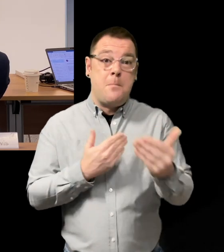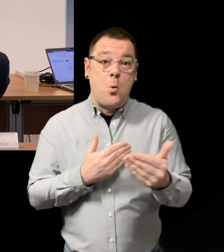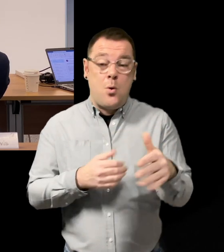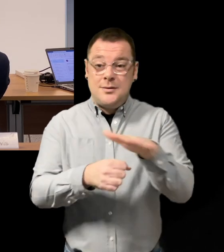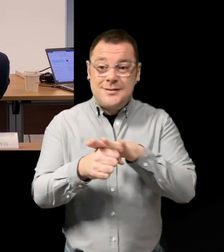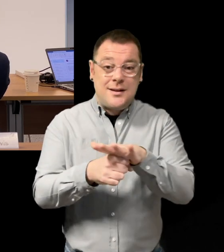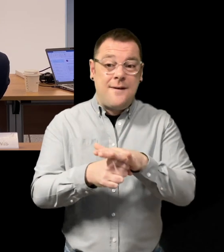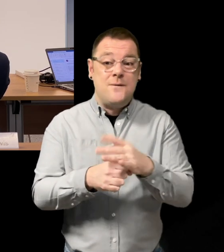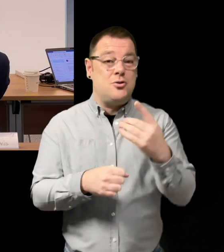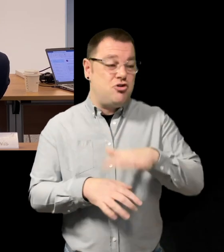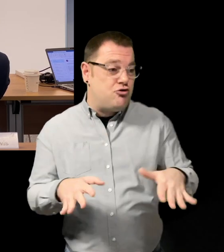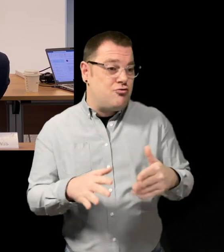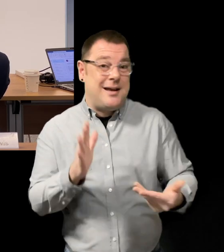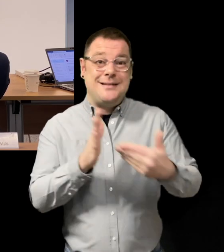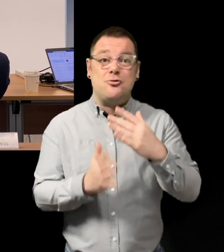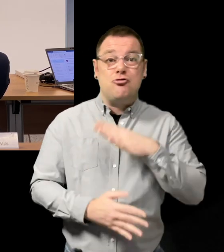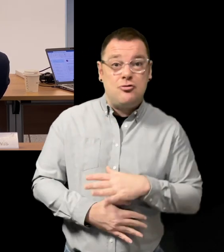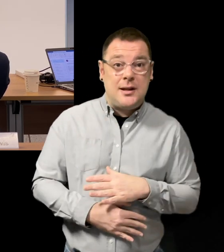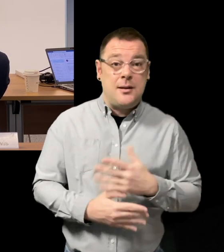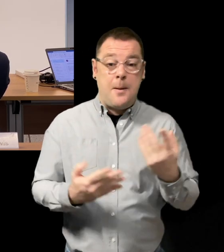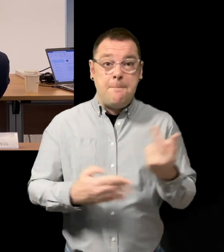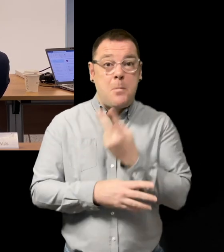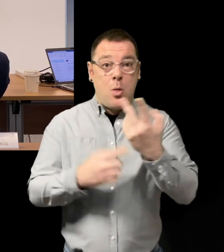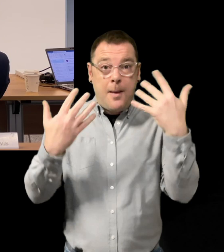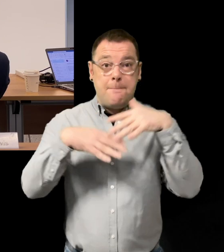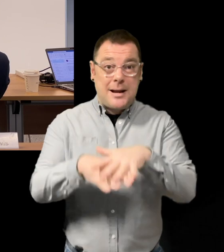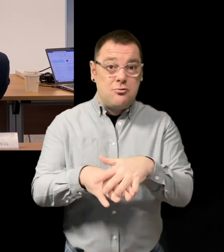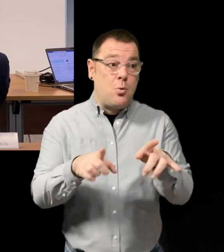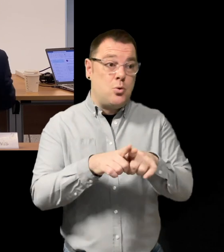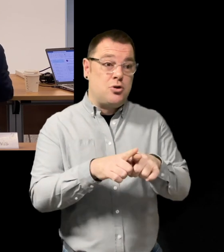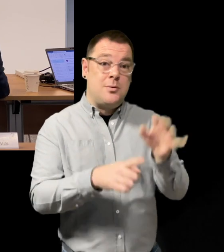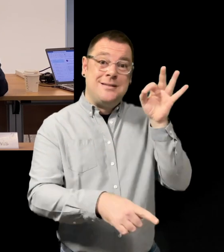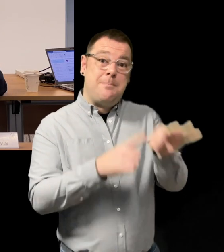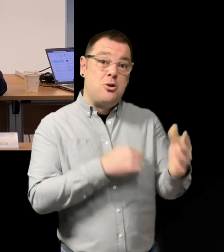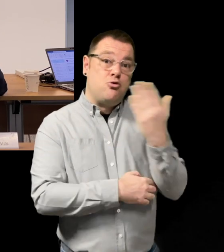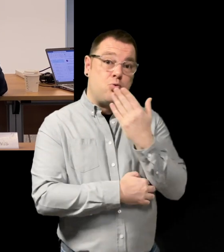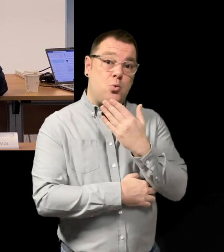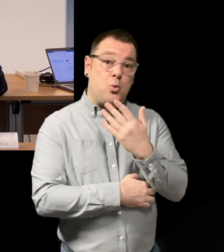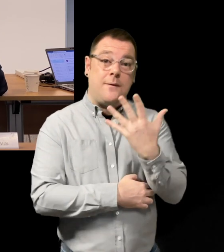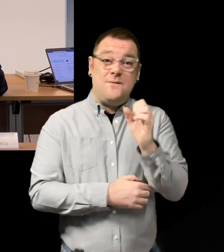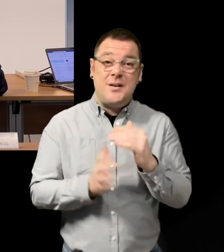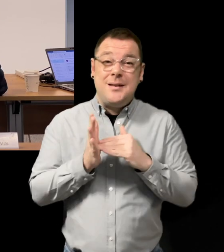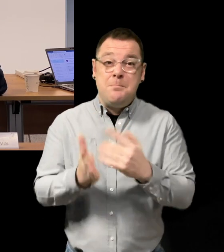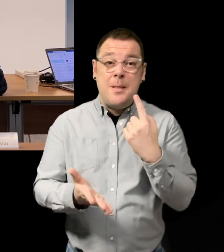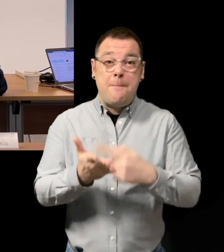with additional needs in both mainstream and specialist schools, with £50 million of investments.